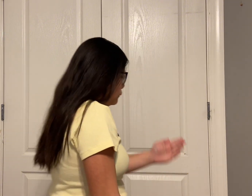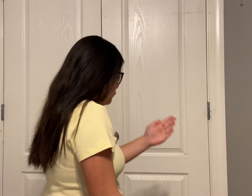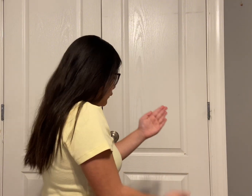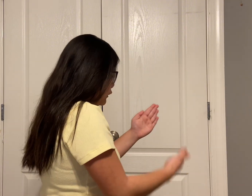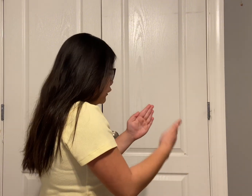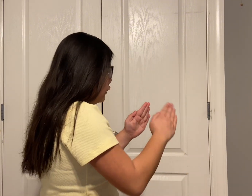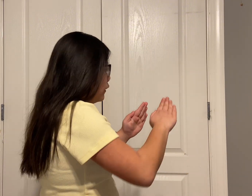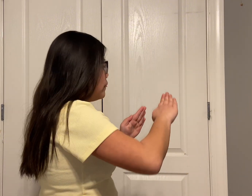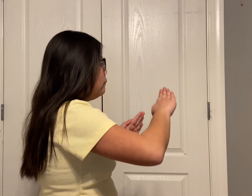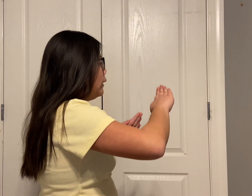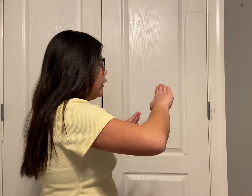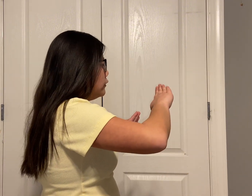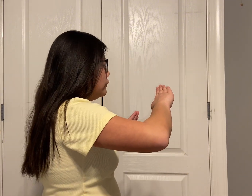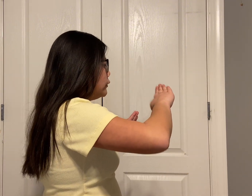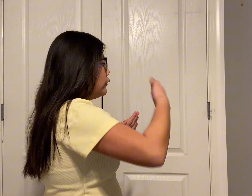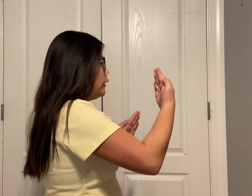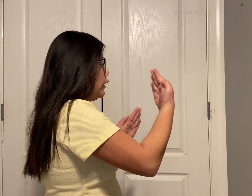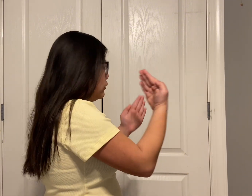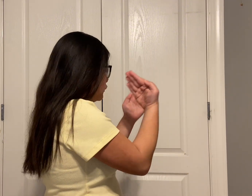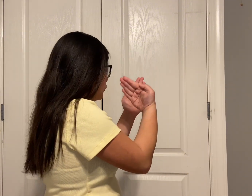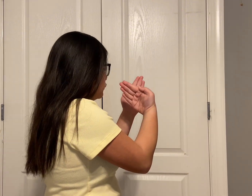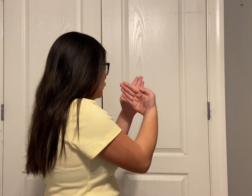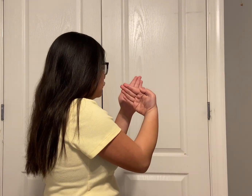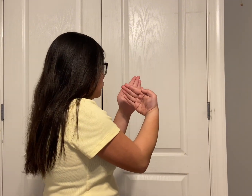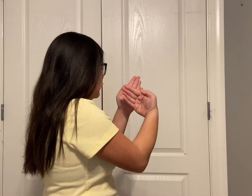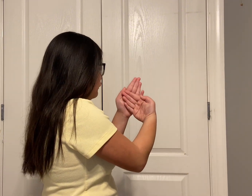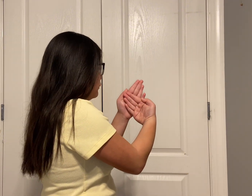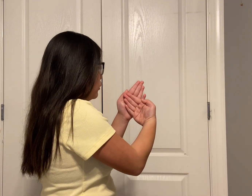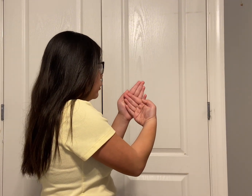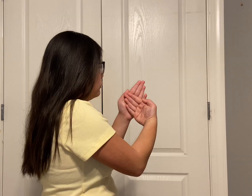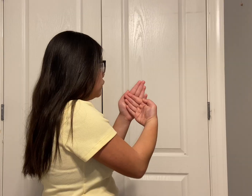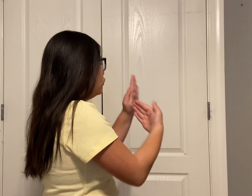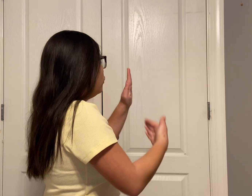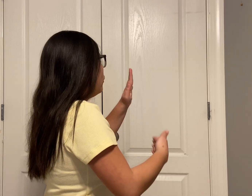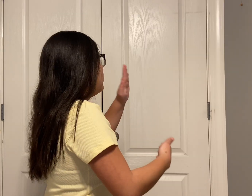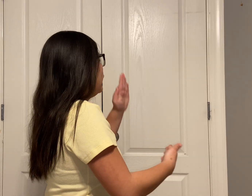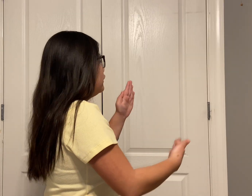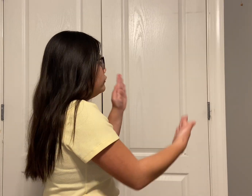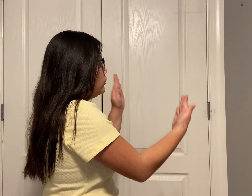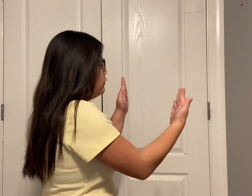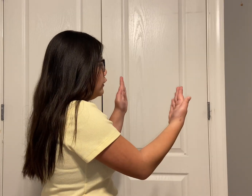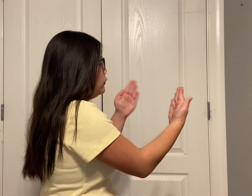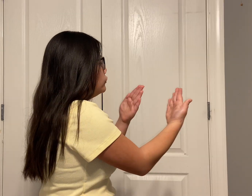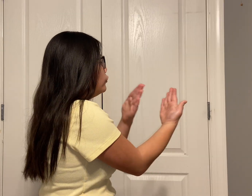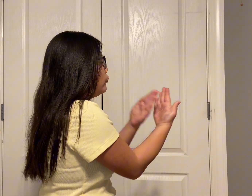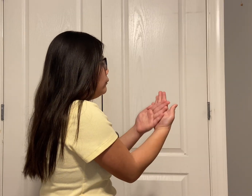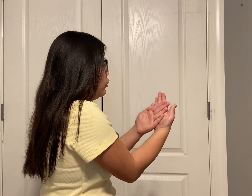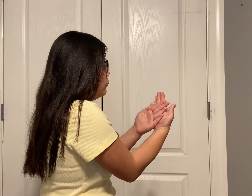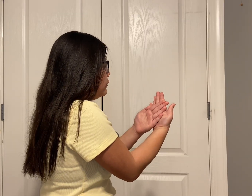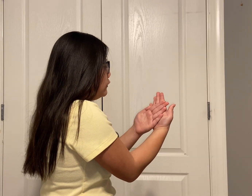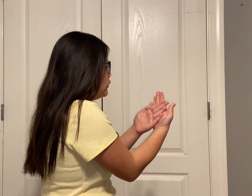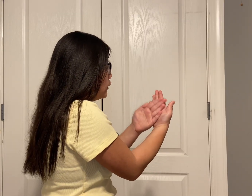The back of your right hand goes on the left palm or the back of your left hand goes on the right palm first.